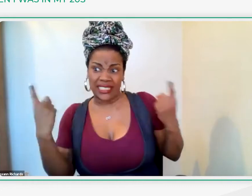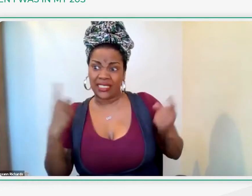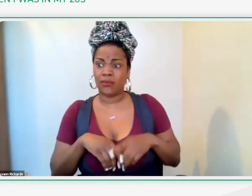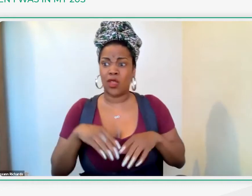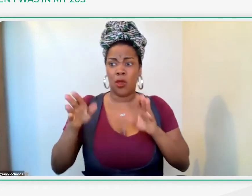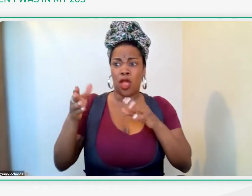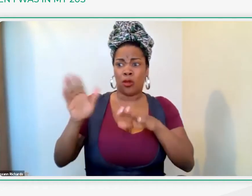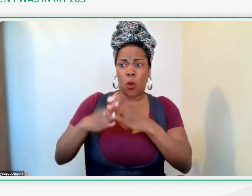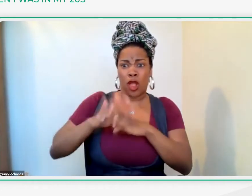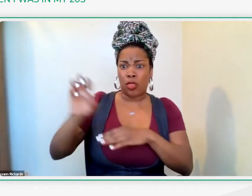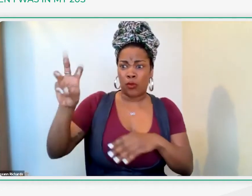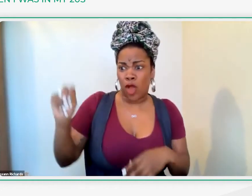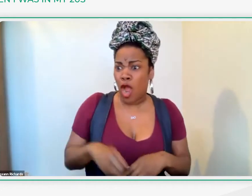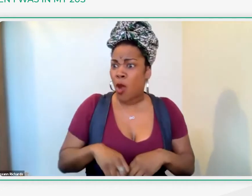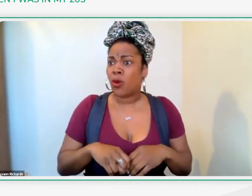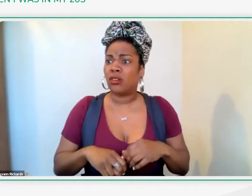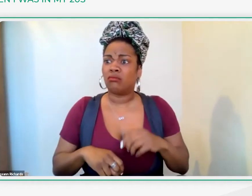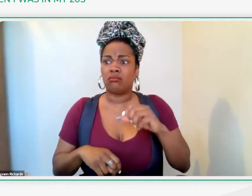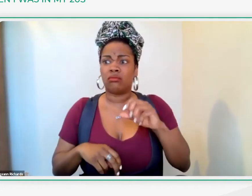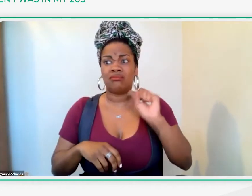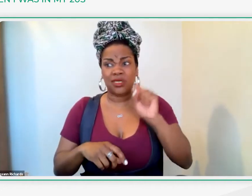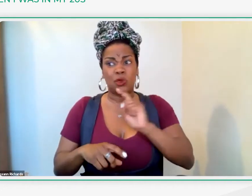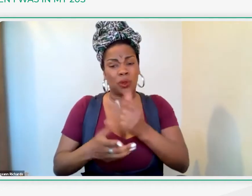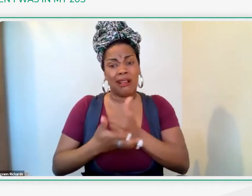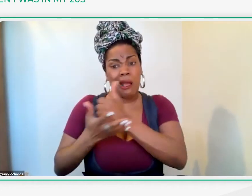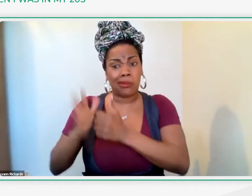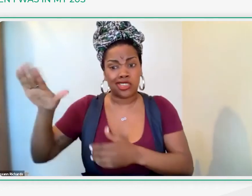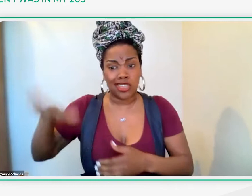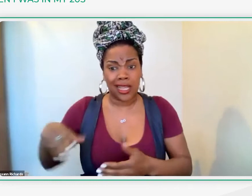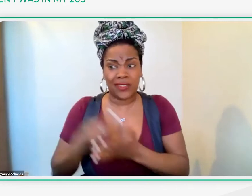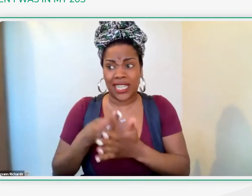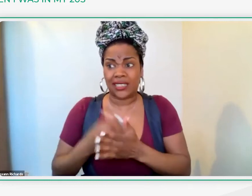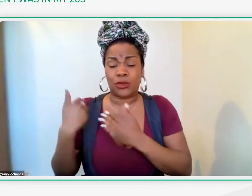No, don't give them the card. No. I see: some unknowns.